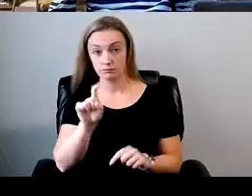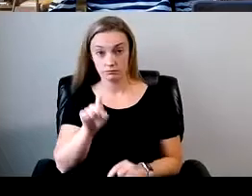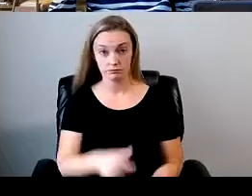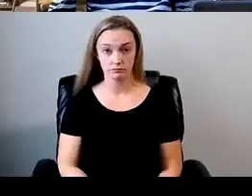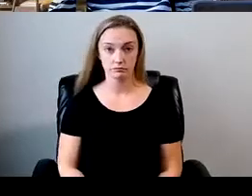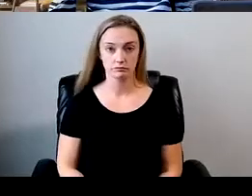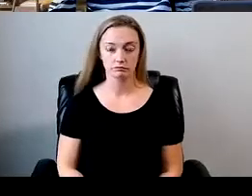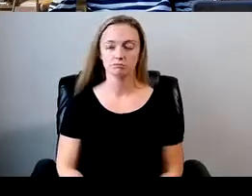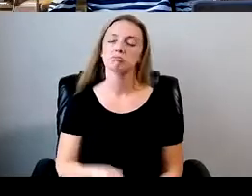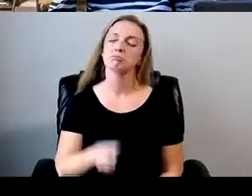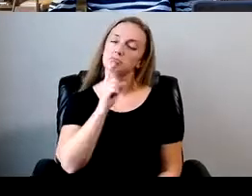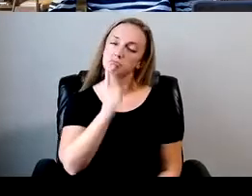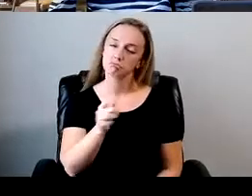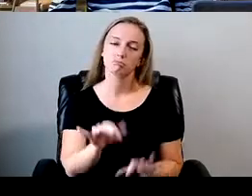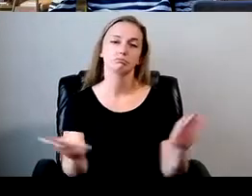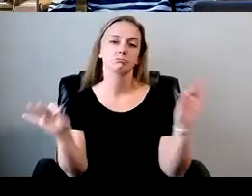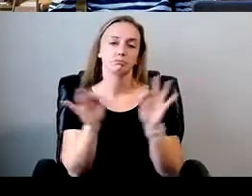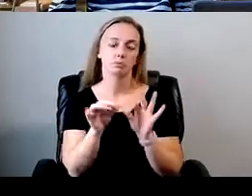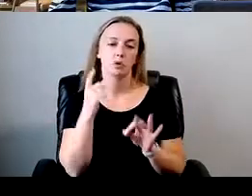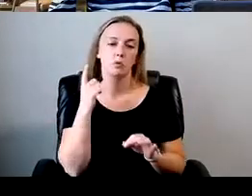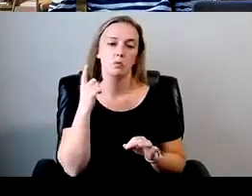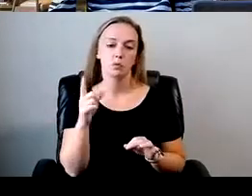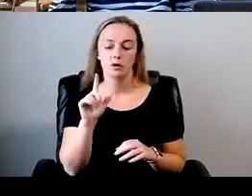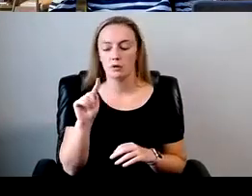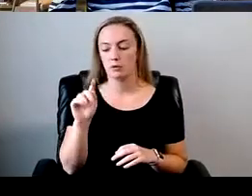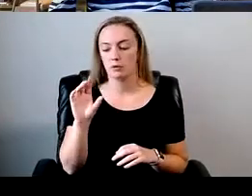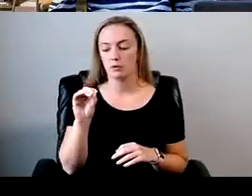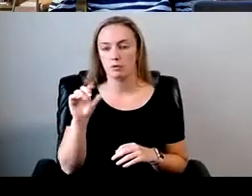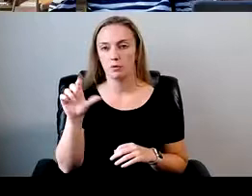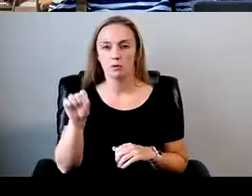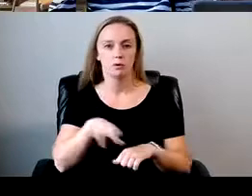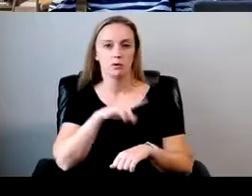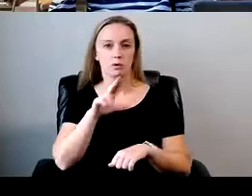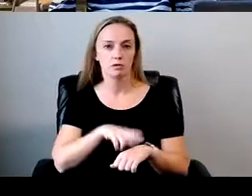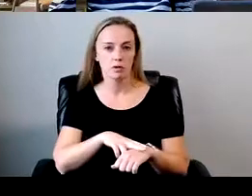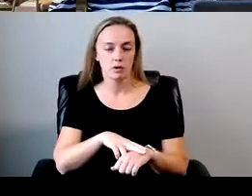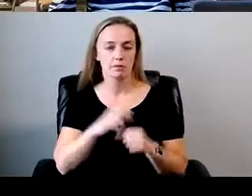Sure, and that's important one of the tools of course, that many people around speaking,